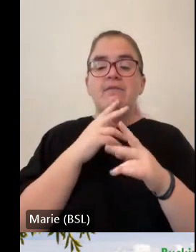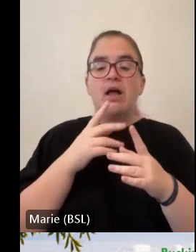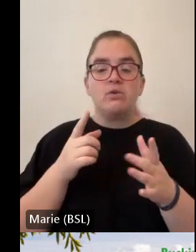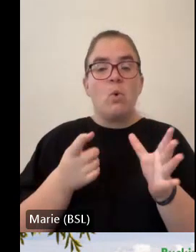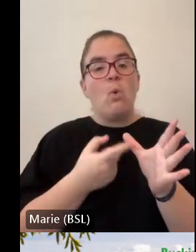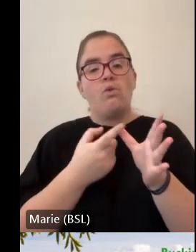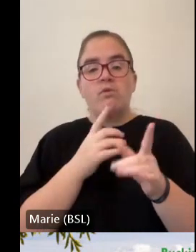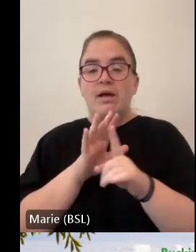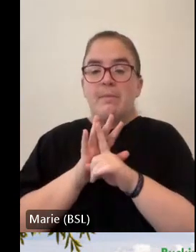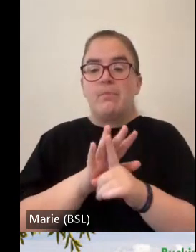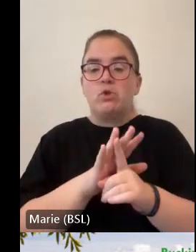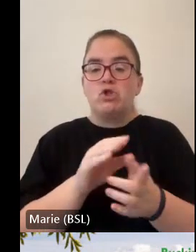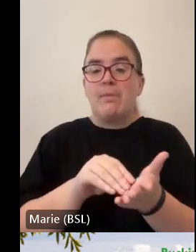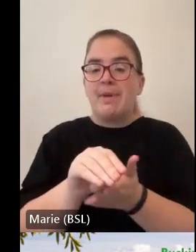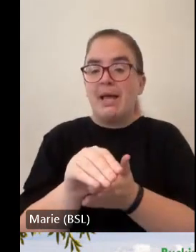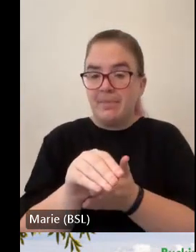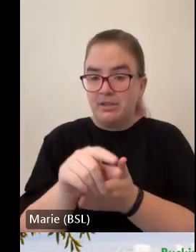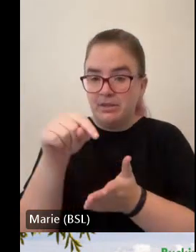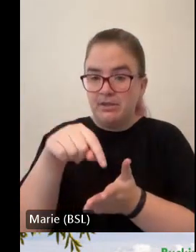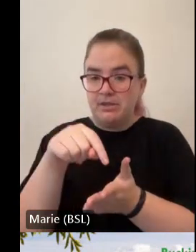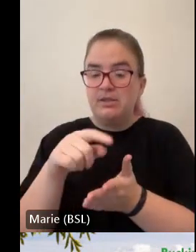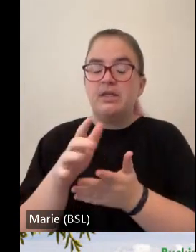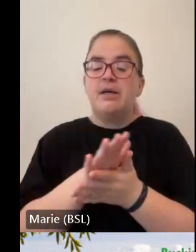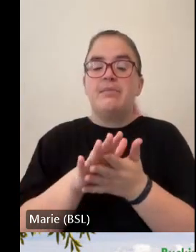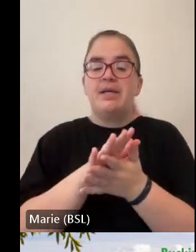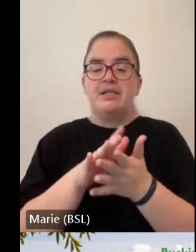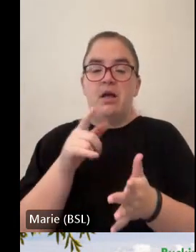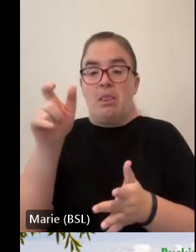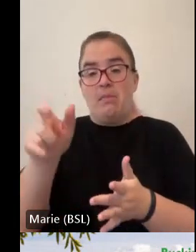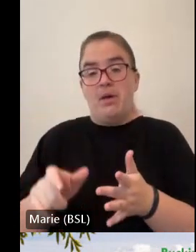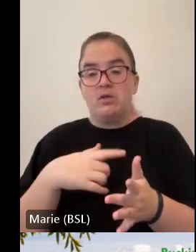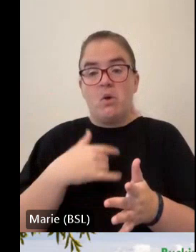payment, why you've been led to believe that the person at the